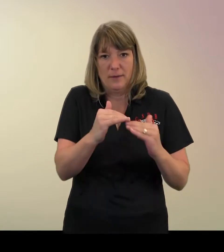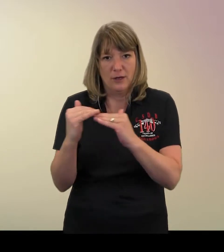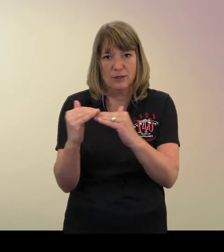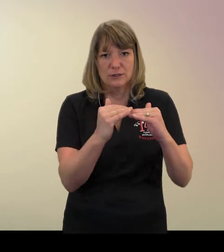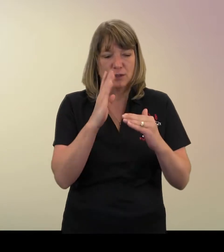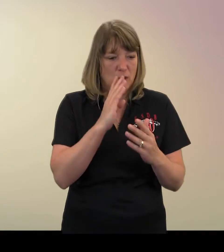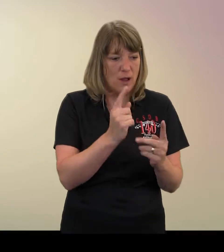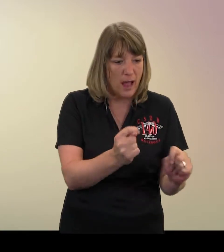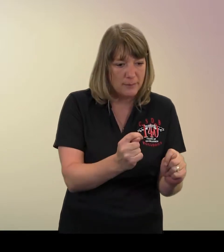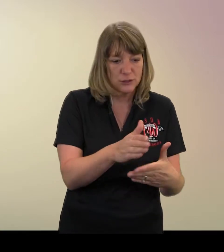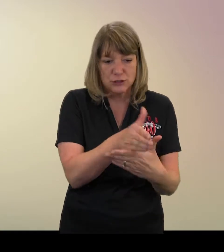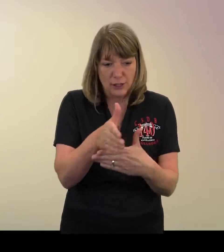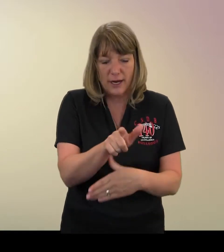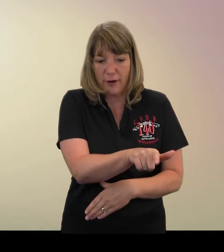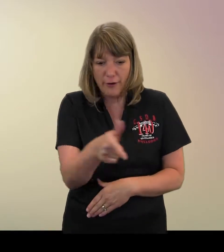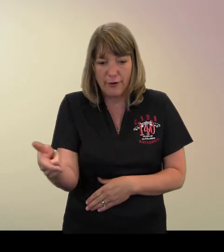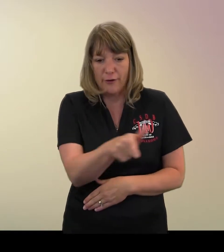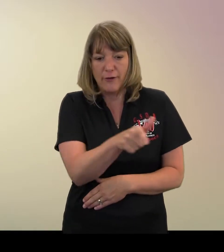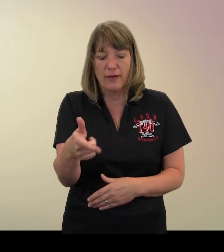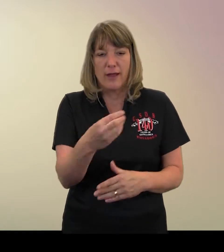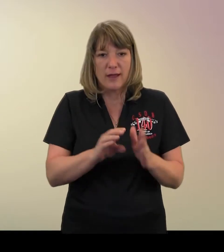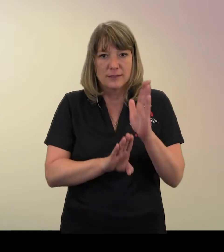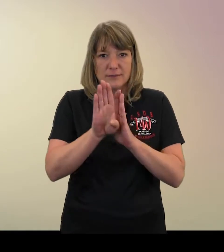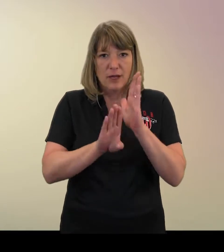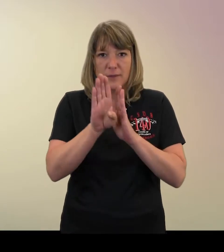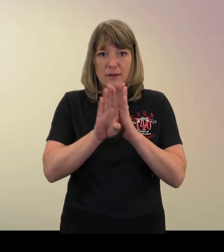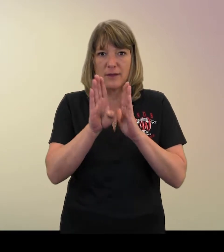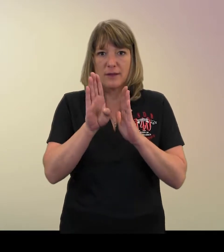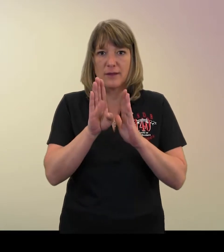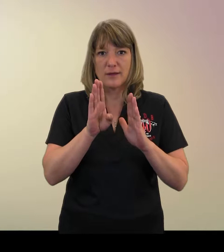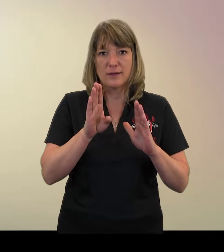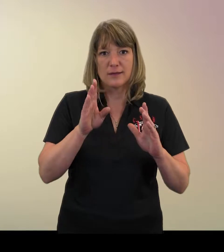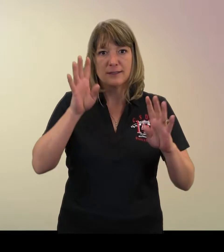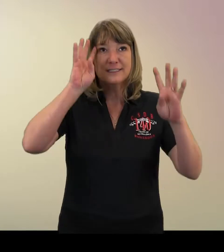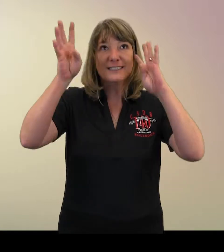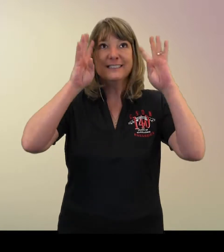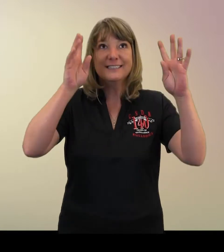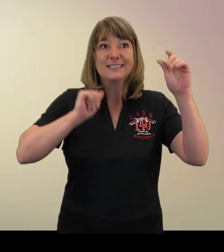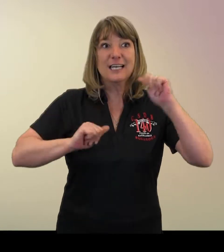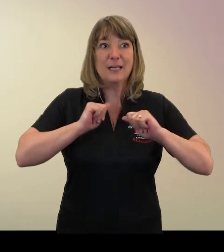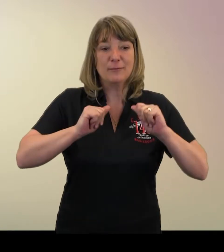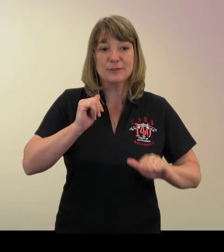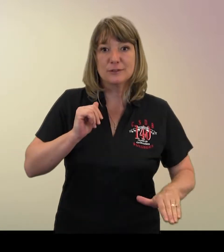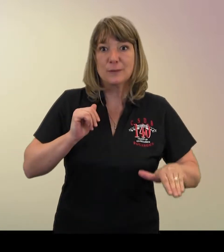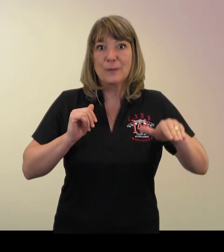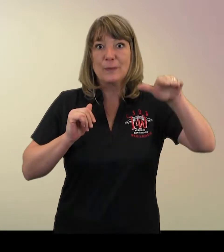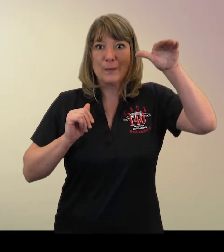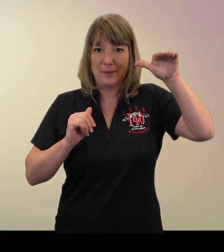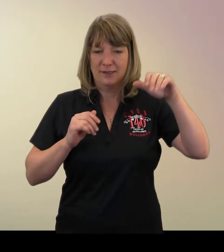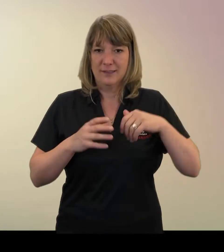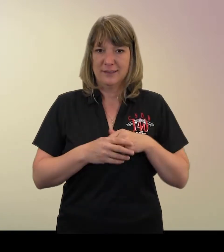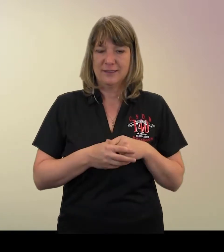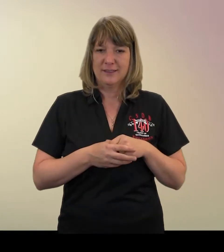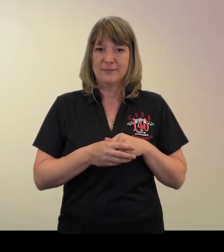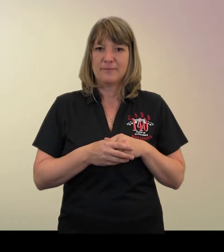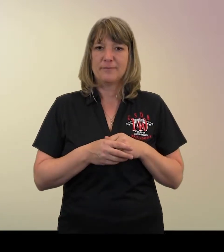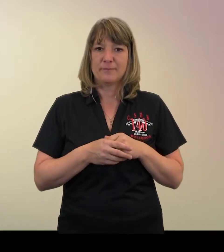using objects, that they're sharing and developing elaborate play schemes together when they're older.